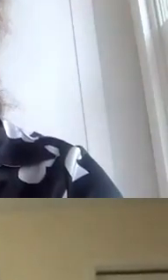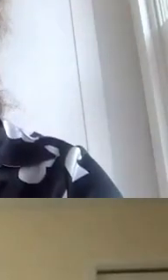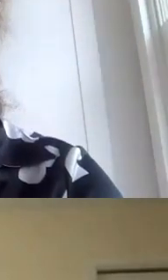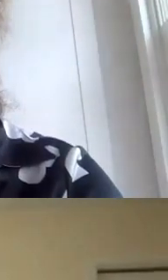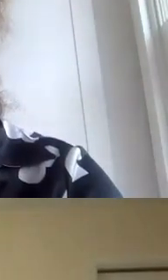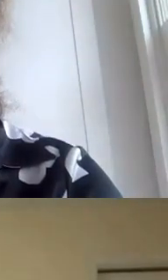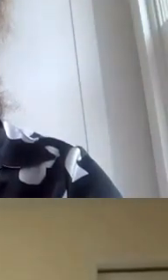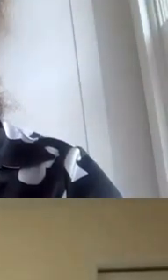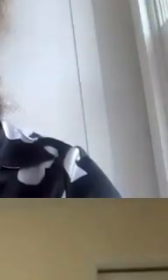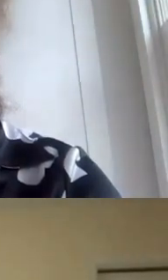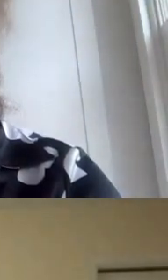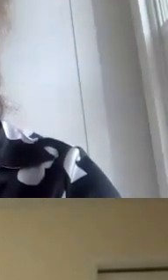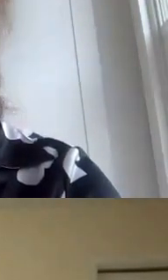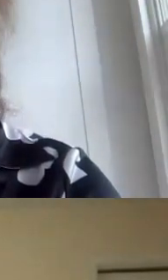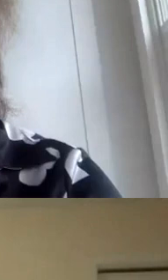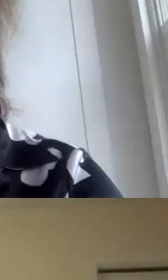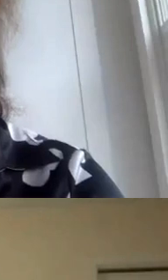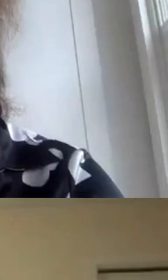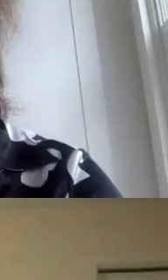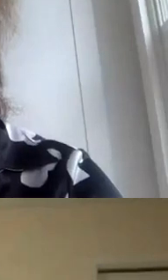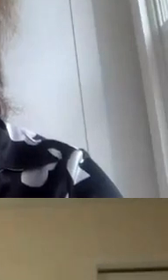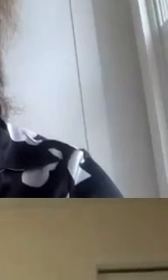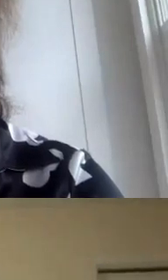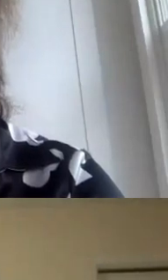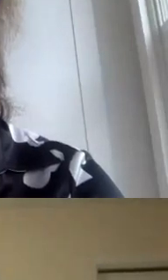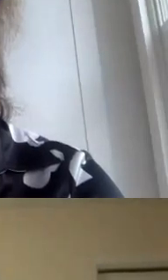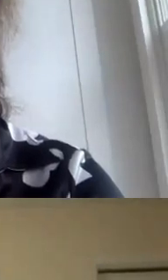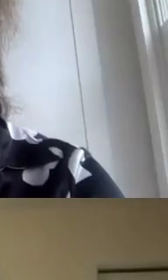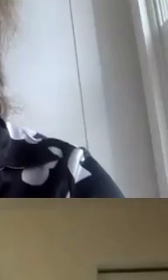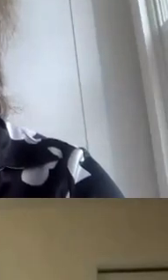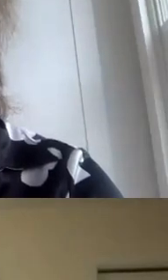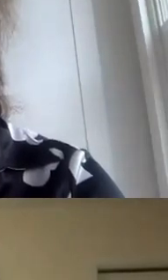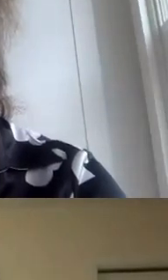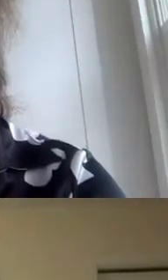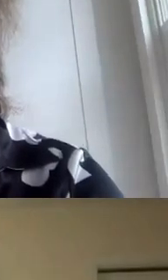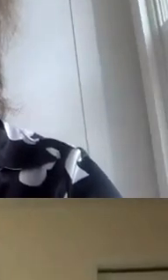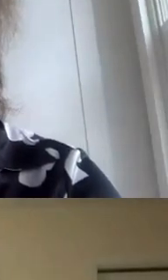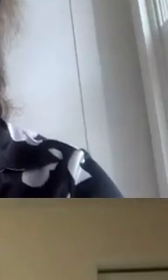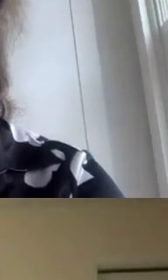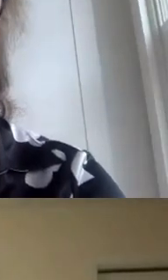each be speaking um about different phases in the lifespan and the intersection with homelessness